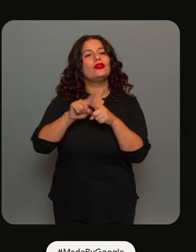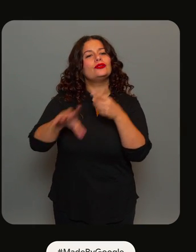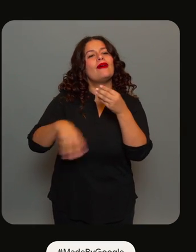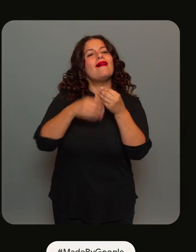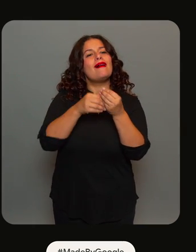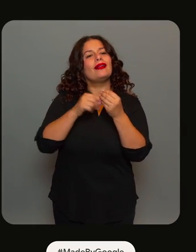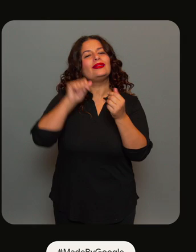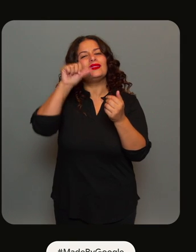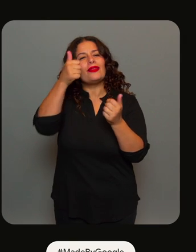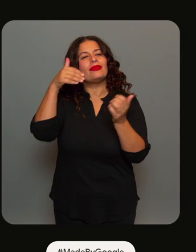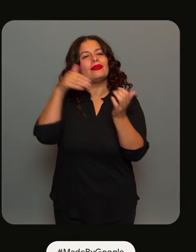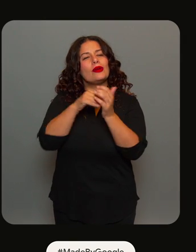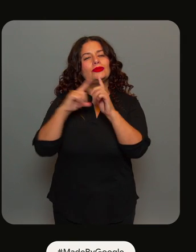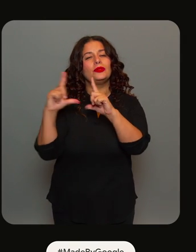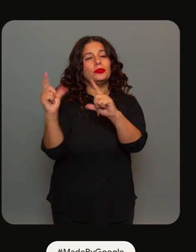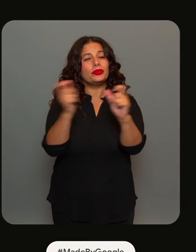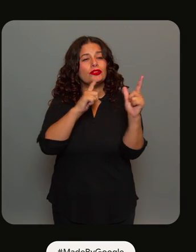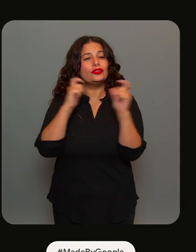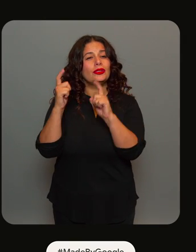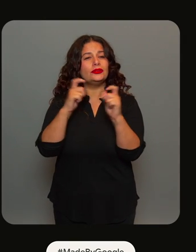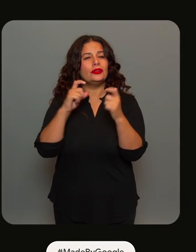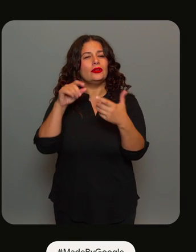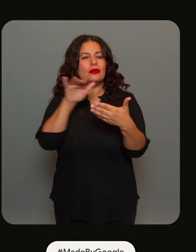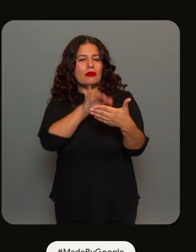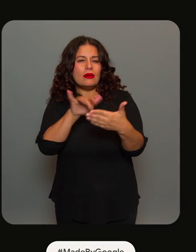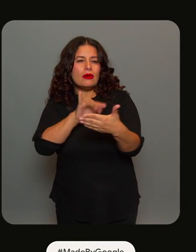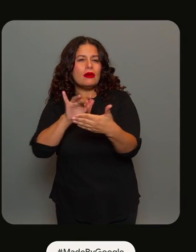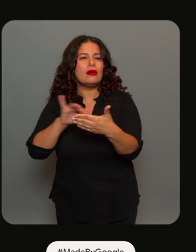The datasets used to tune Pixel's camera.